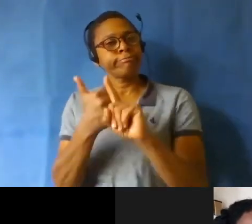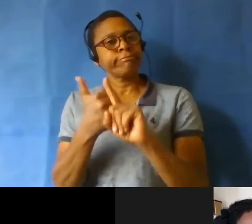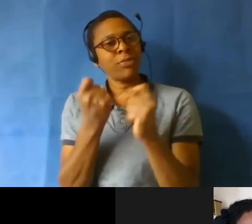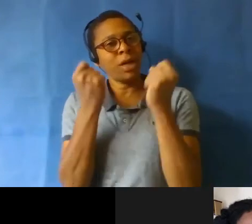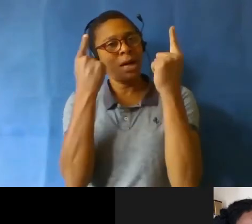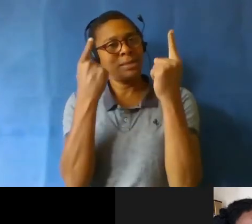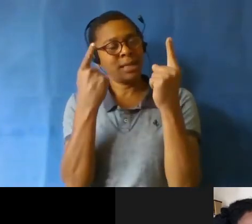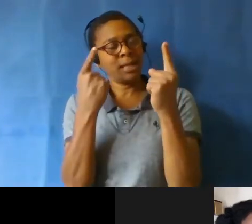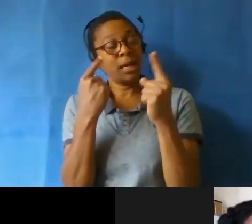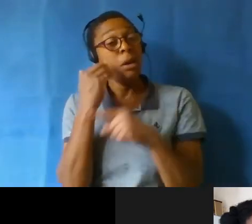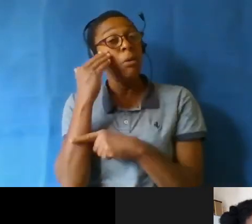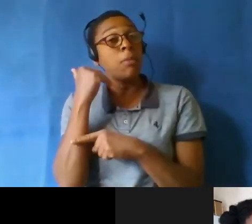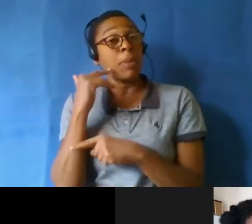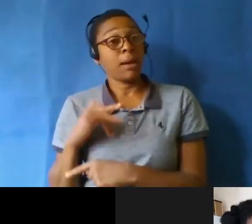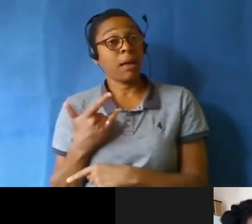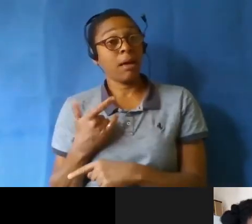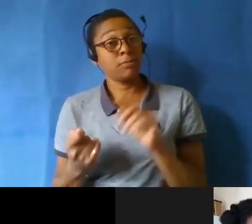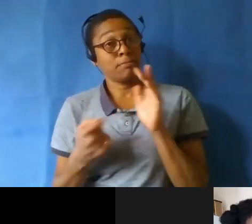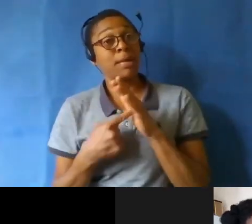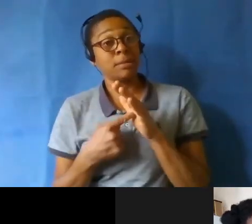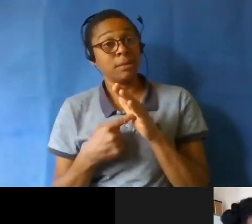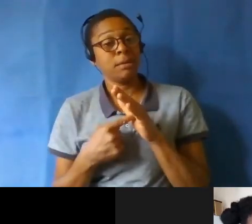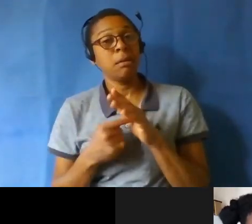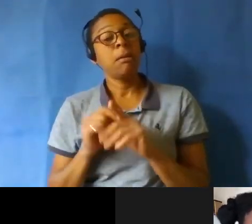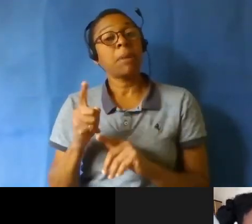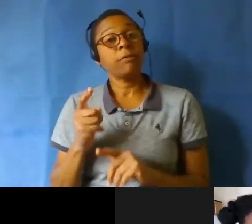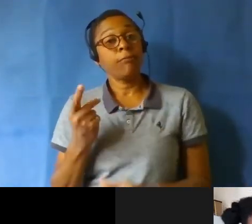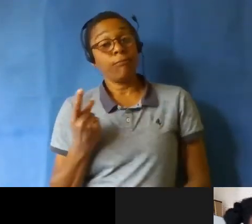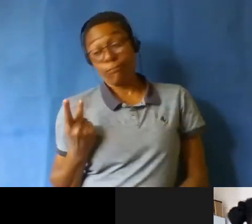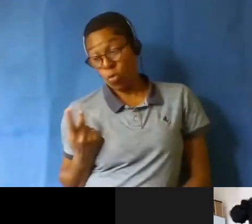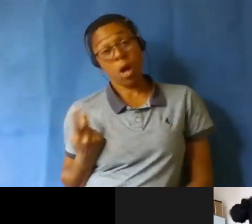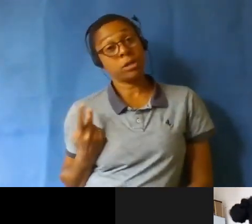being Black women but disabled Black women it is important to note that